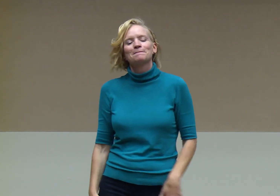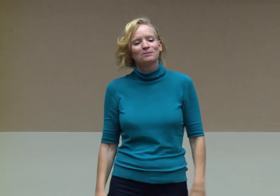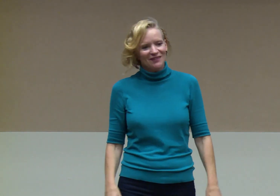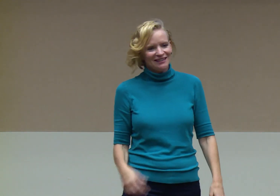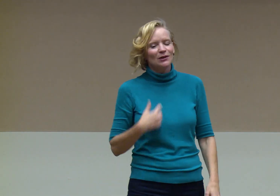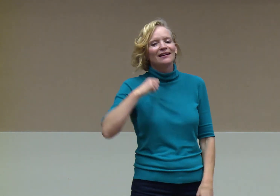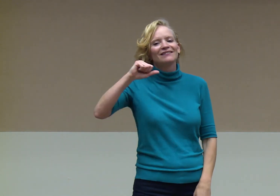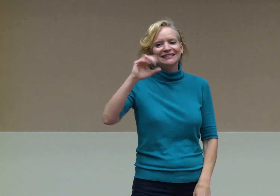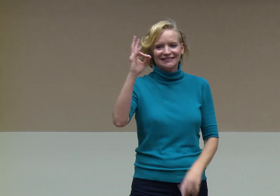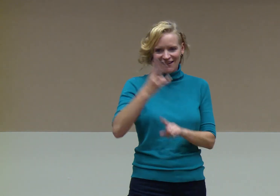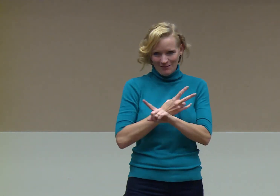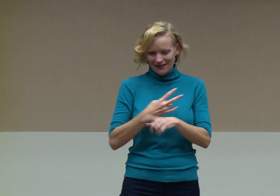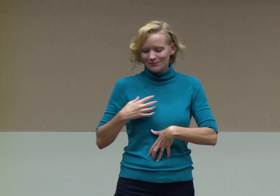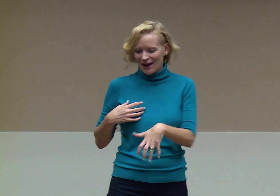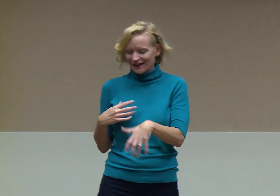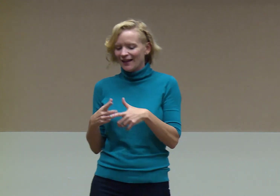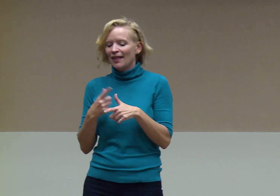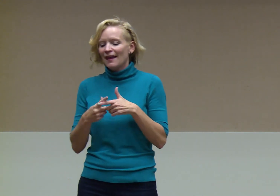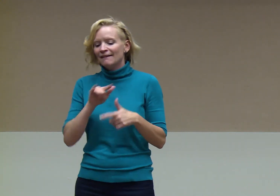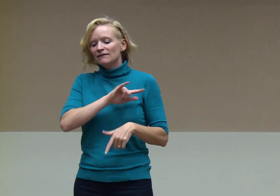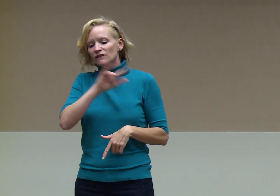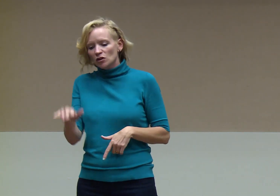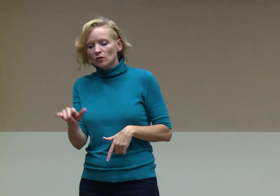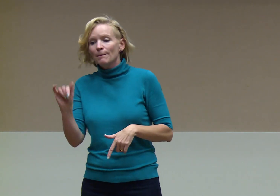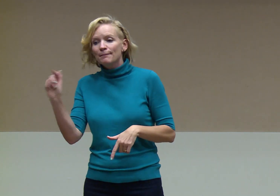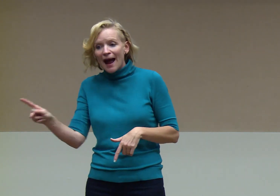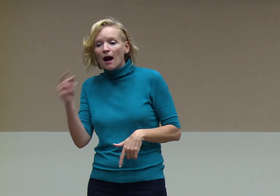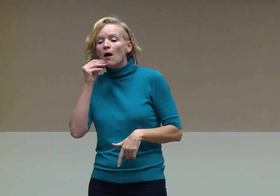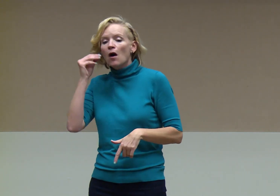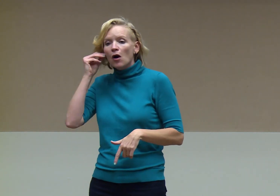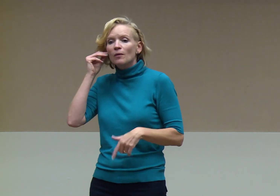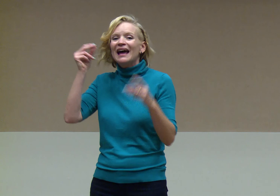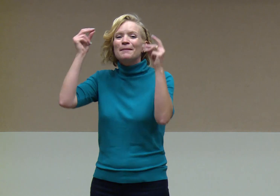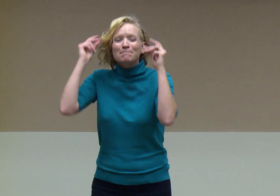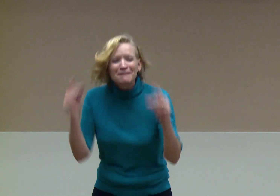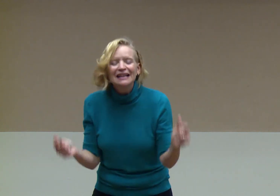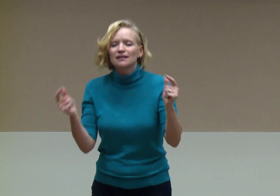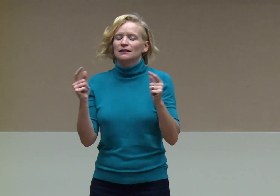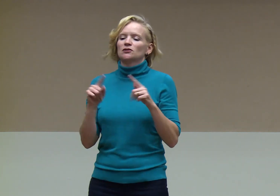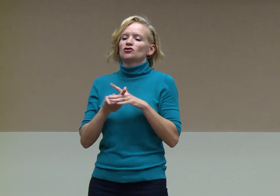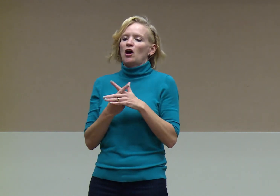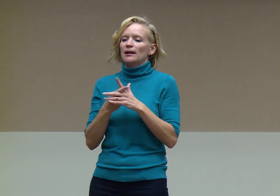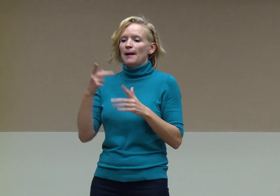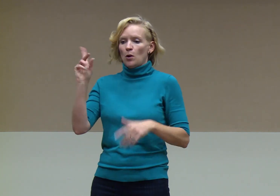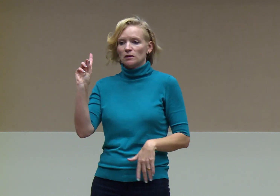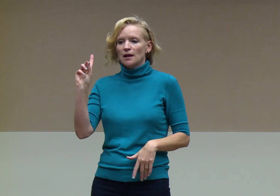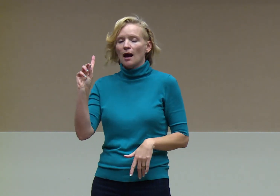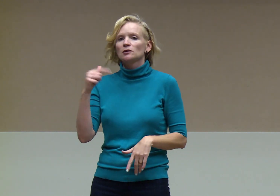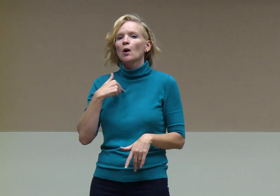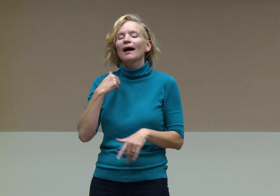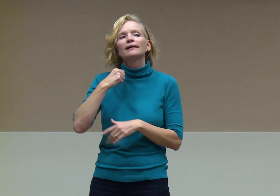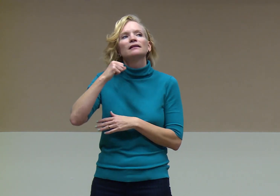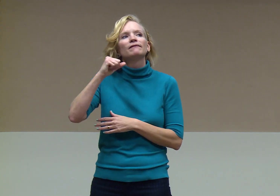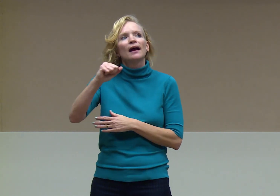"and she has the baby while she's here?" So I was 7 months pregnant, did my dissertation,